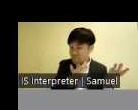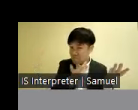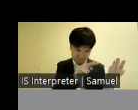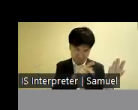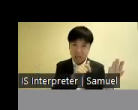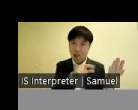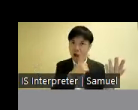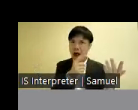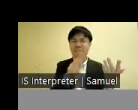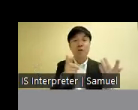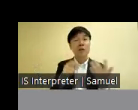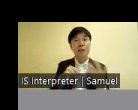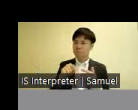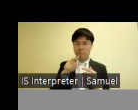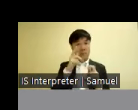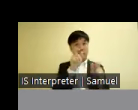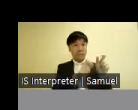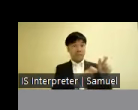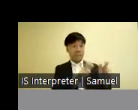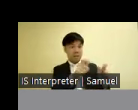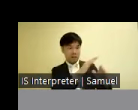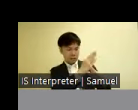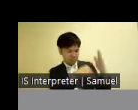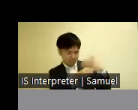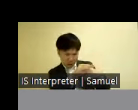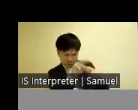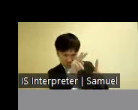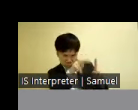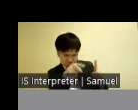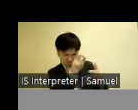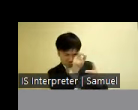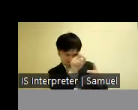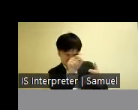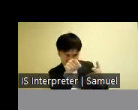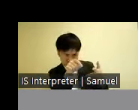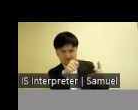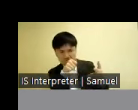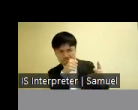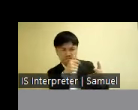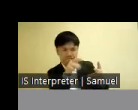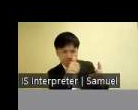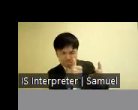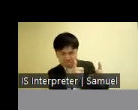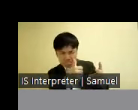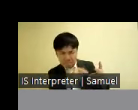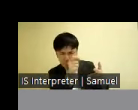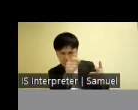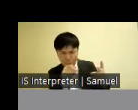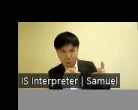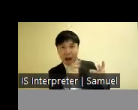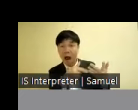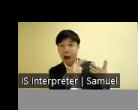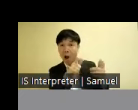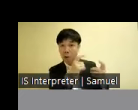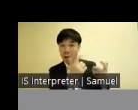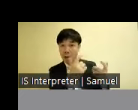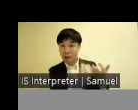marker, so how much was invested or committed, as well, meaning Disability Inclusion, but